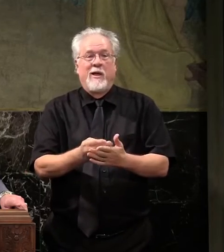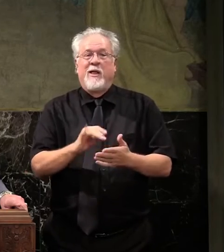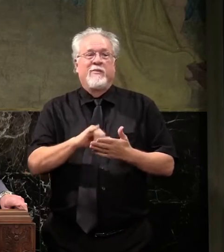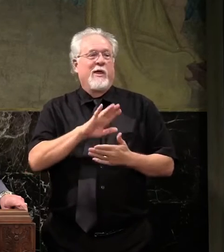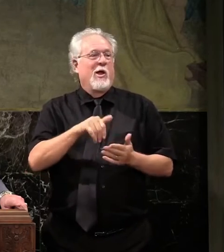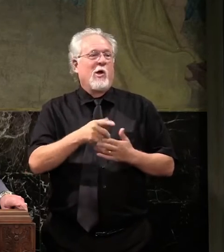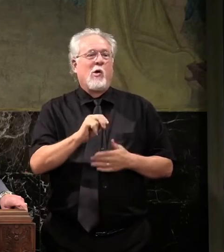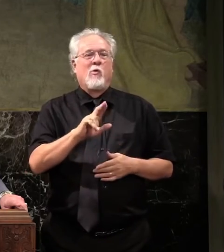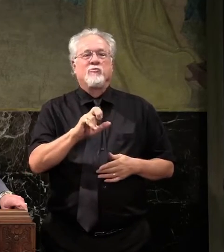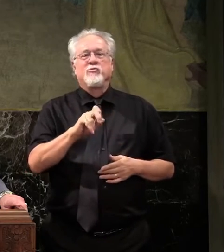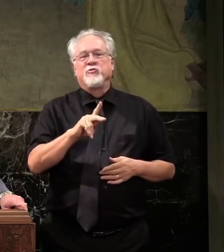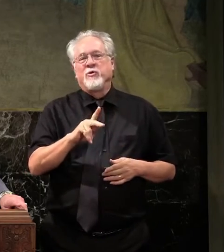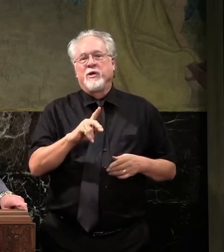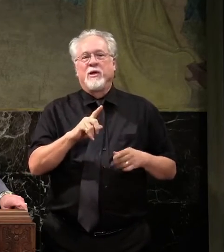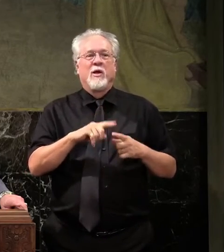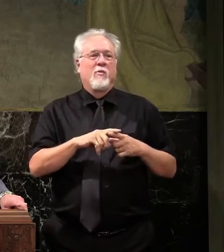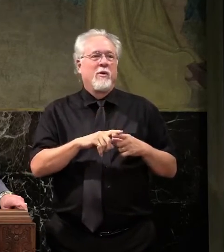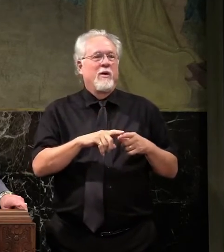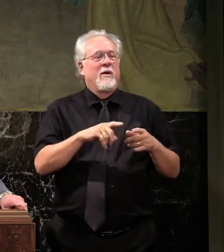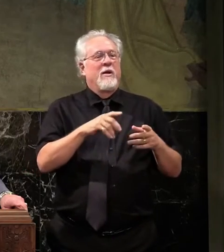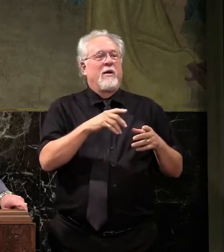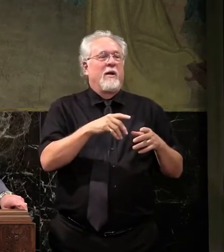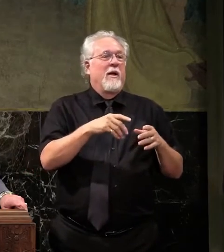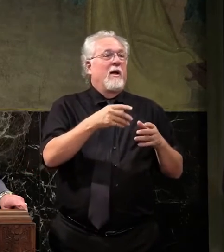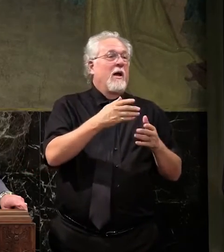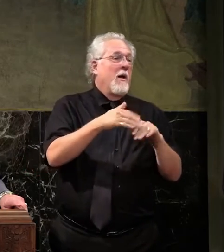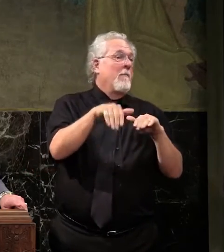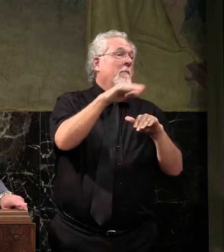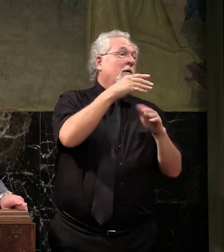above the line funding and below line money until tonight